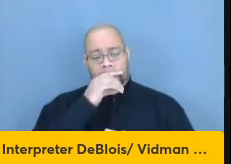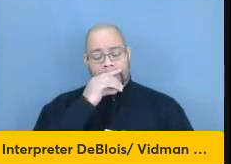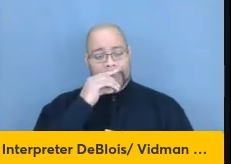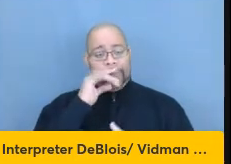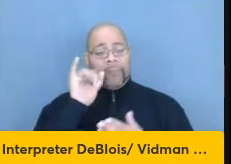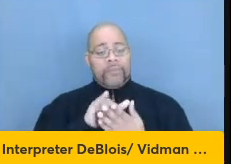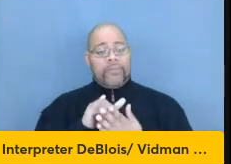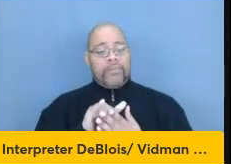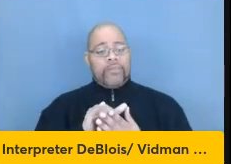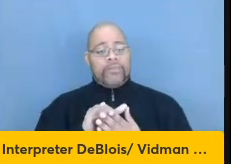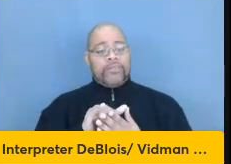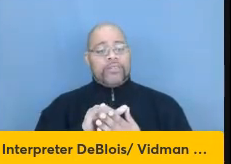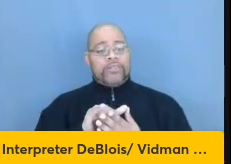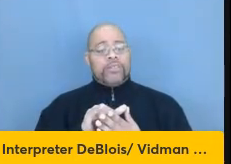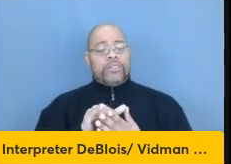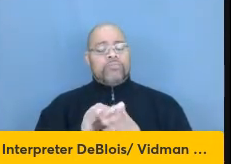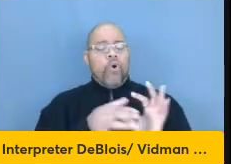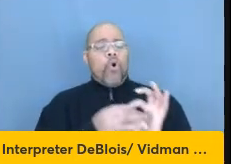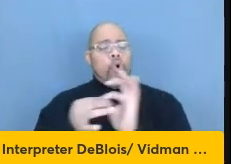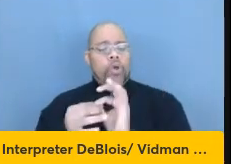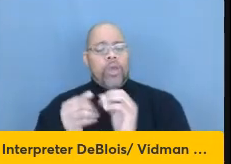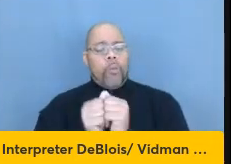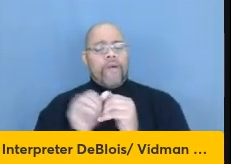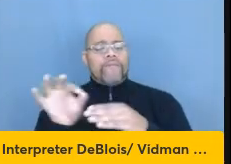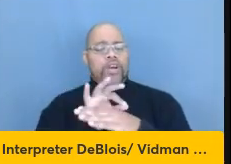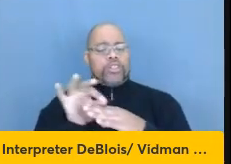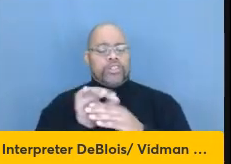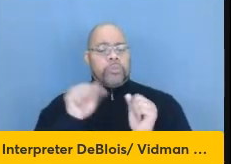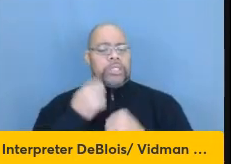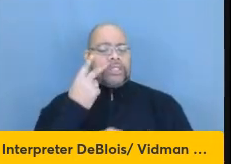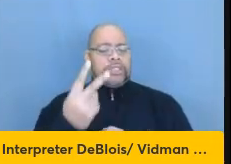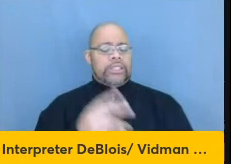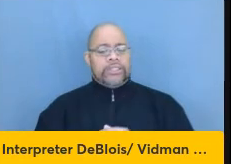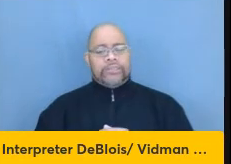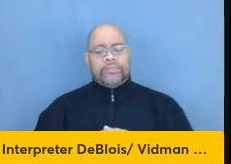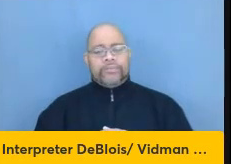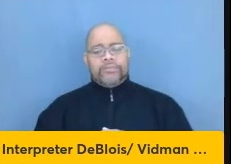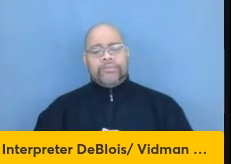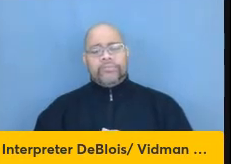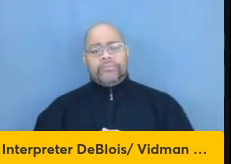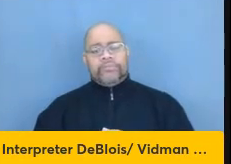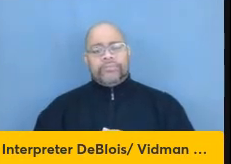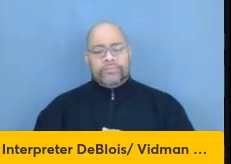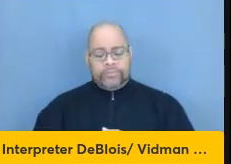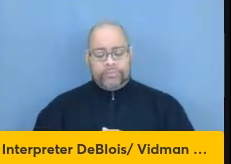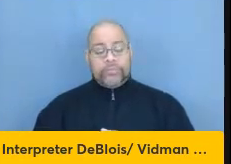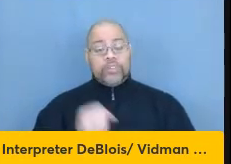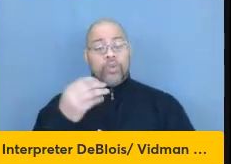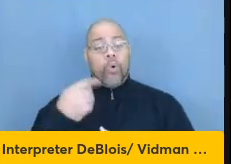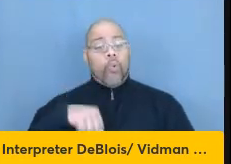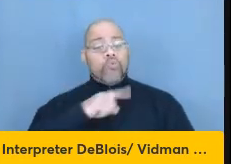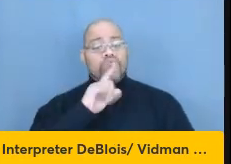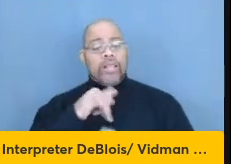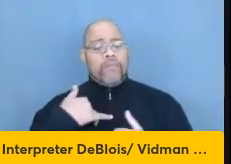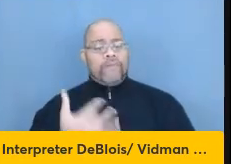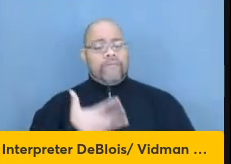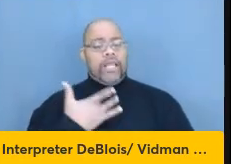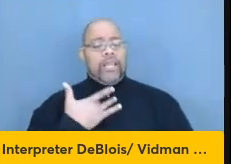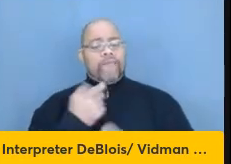mat that yeah, it's correlated with function that we can see off the merit site. And so we really feel from these data that